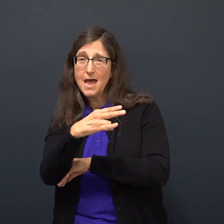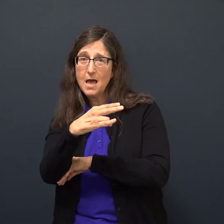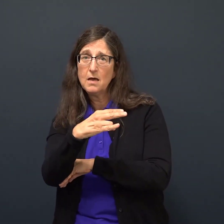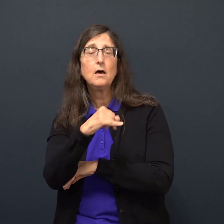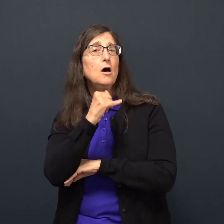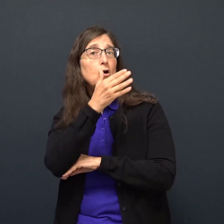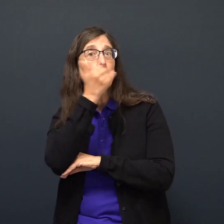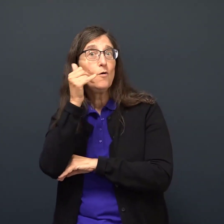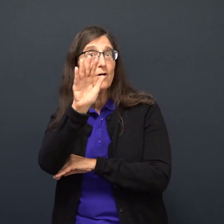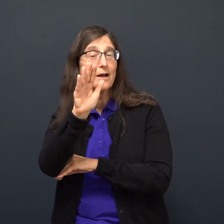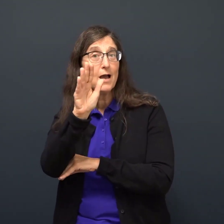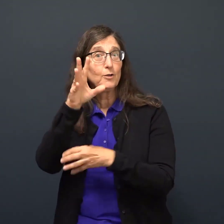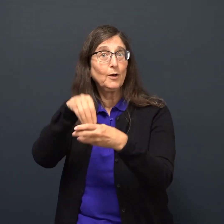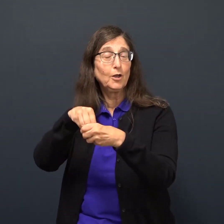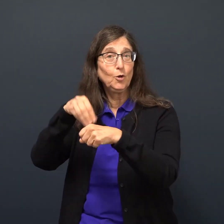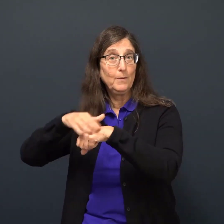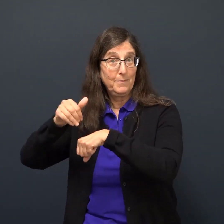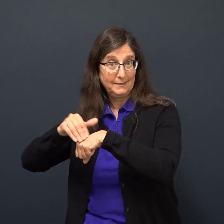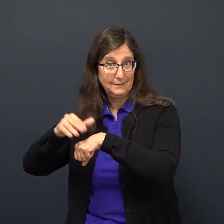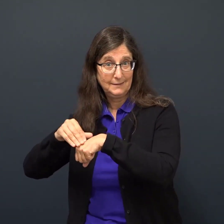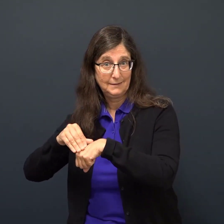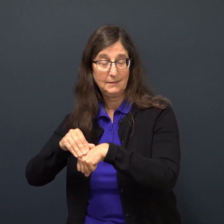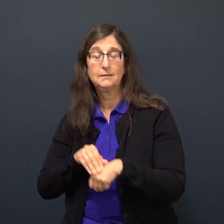Don't forget to include enough food and water for your pets too.